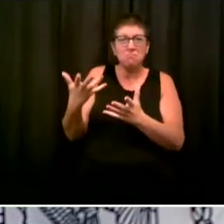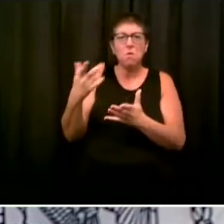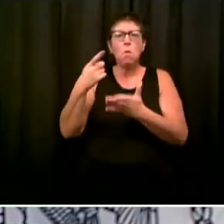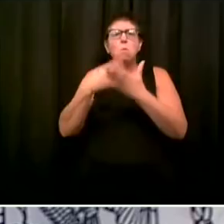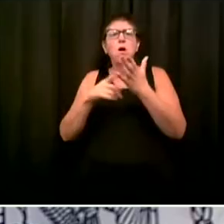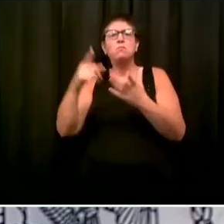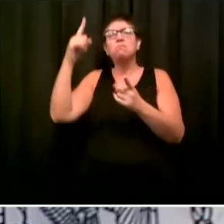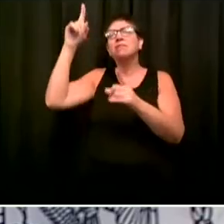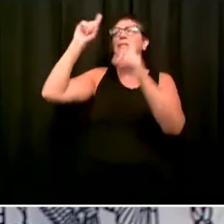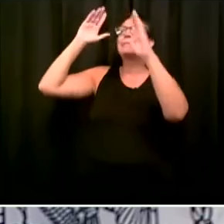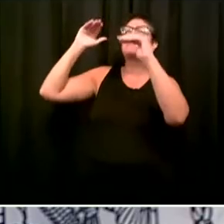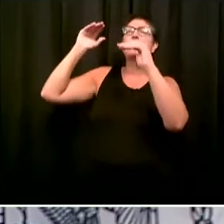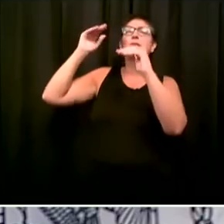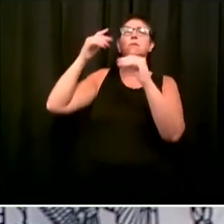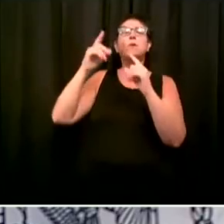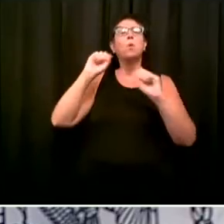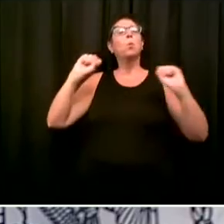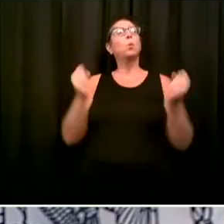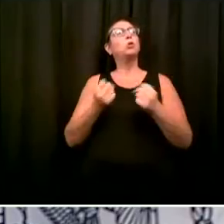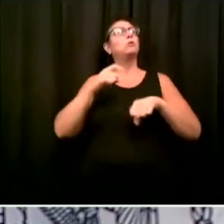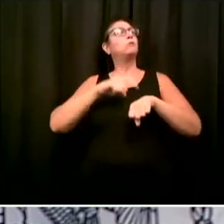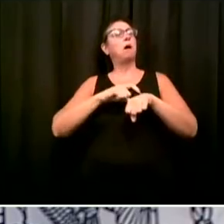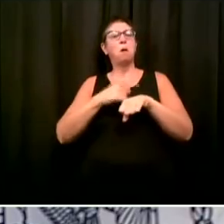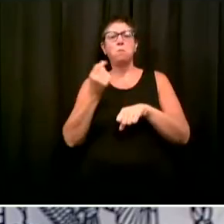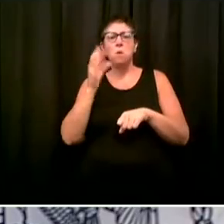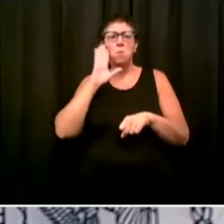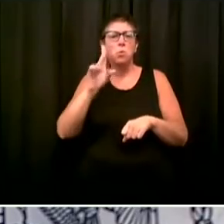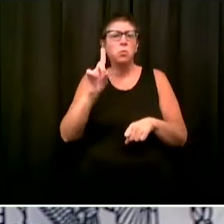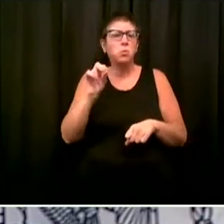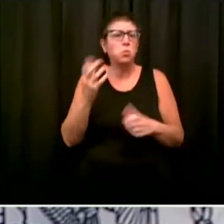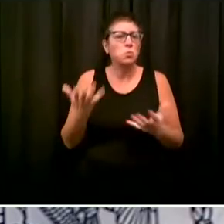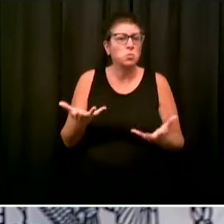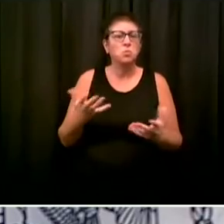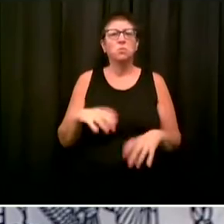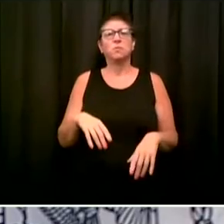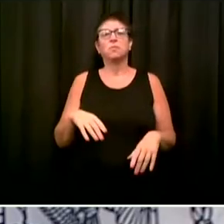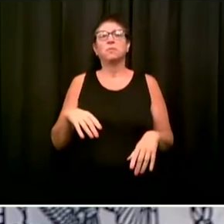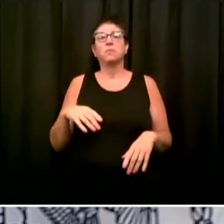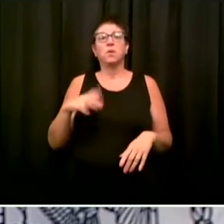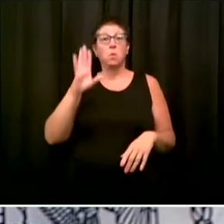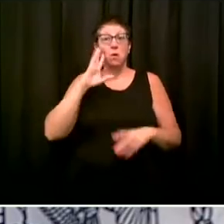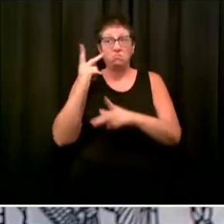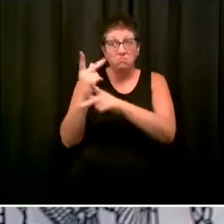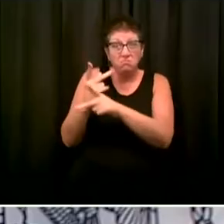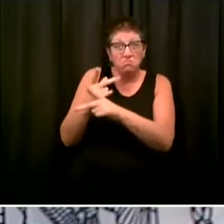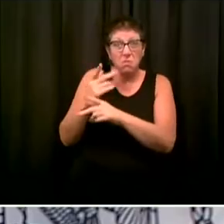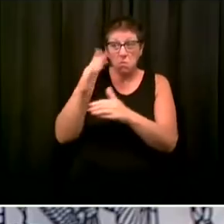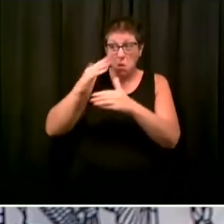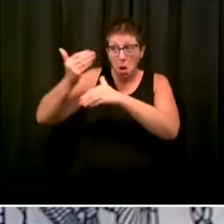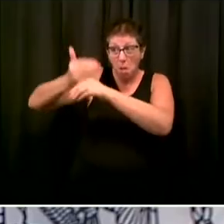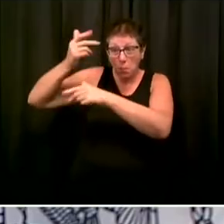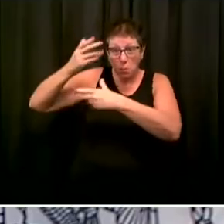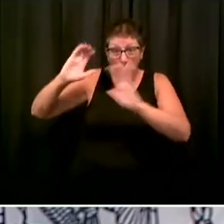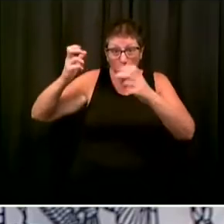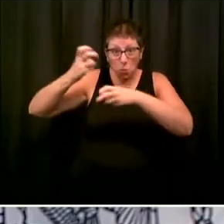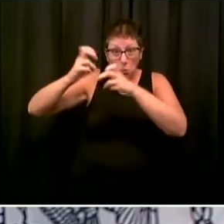THE RAIN IF YOU COULD JUMP IN AS ABOUT HOW, AS YOU ARE PREPARING THESE CLASSROOMS, YOU ARE THINKING